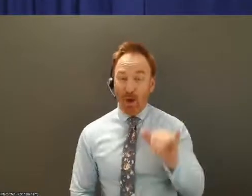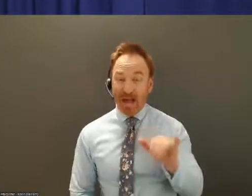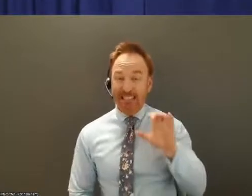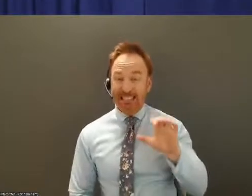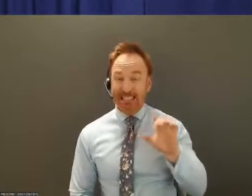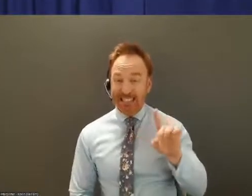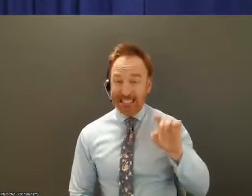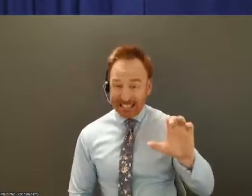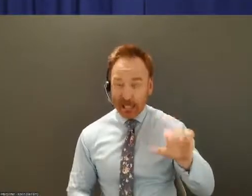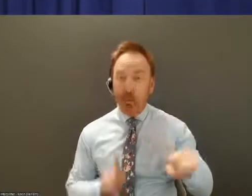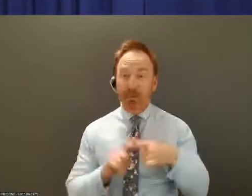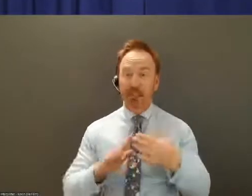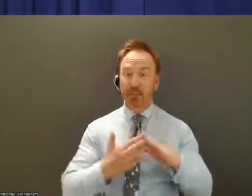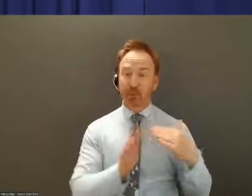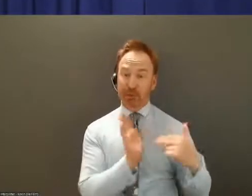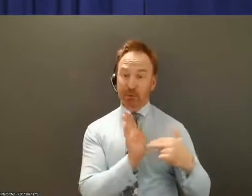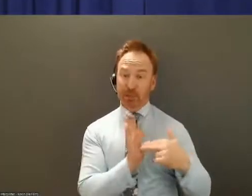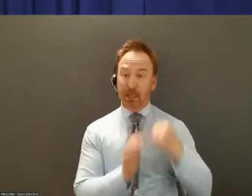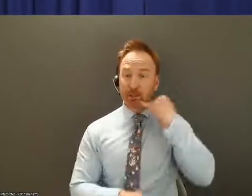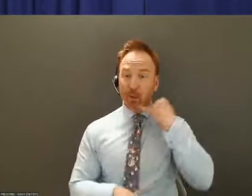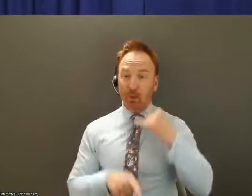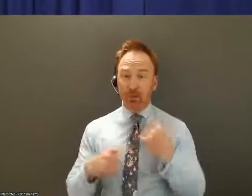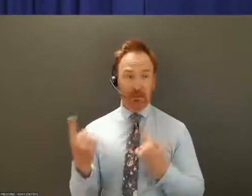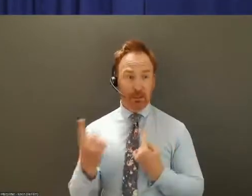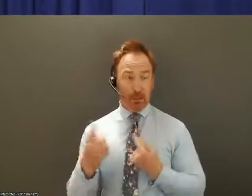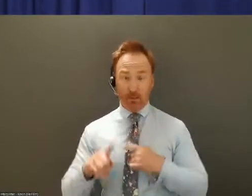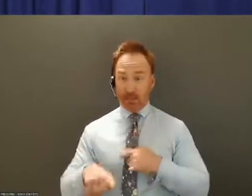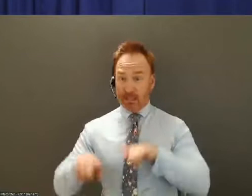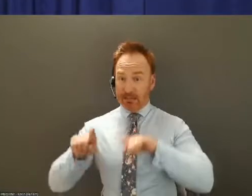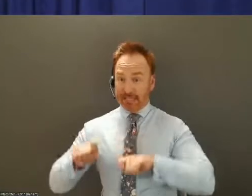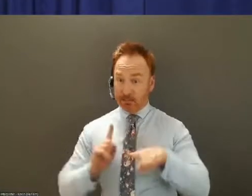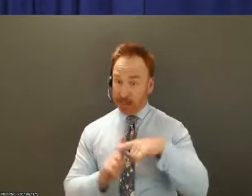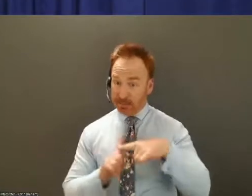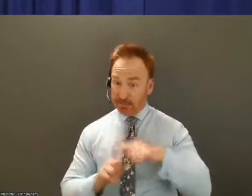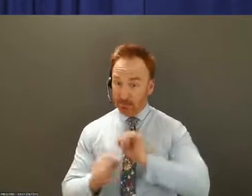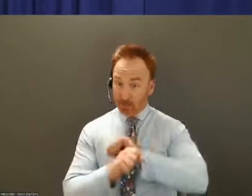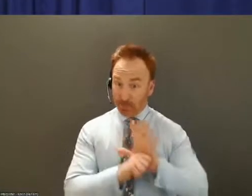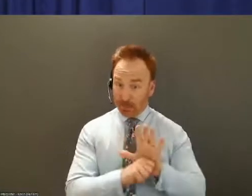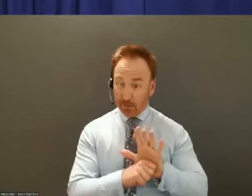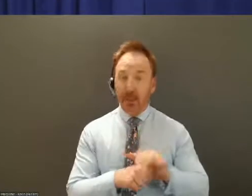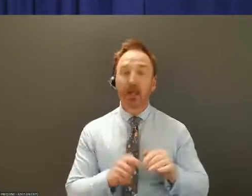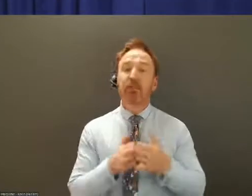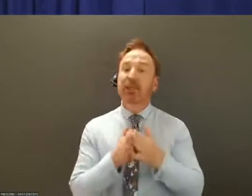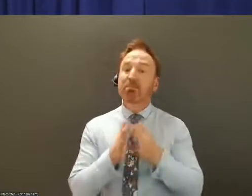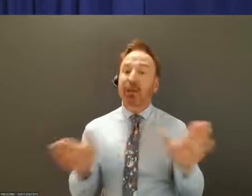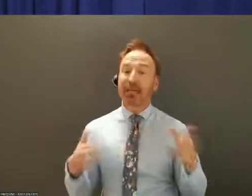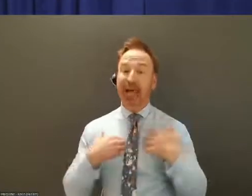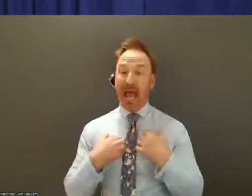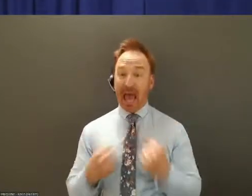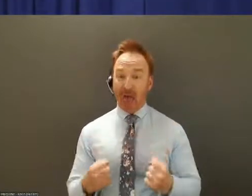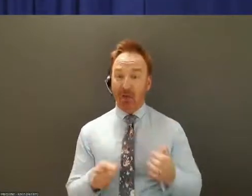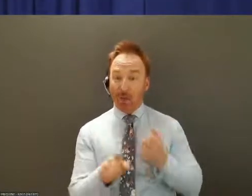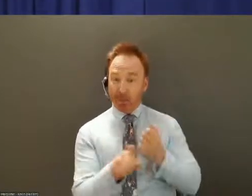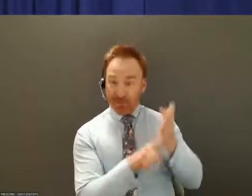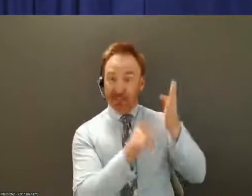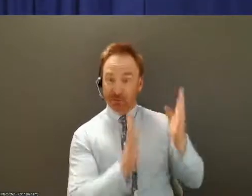likely continue to deal with it. The fundamentals remain the same as they did when we had no